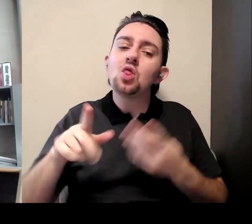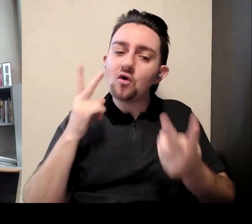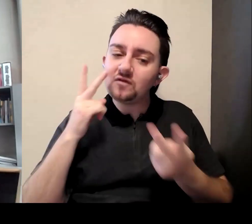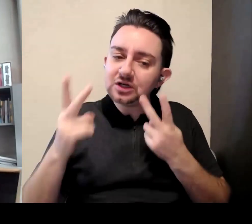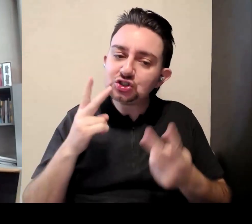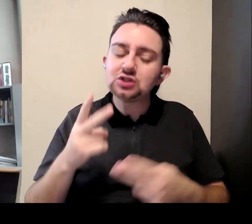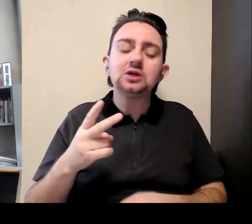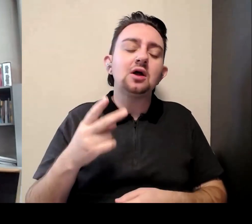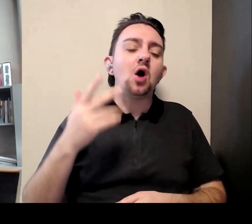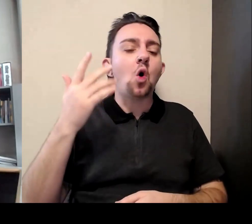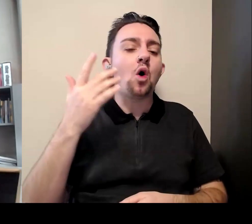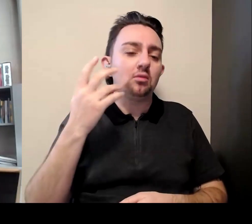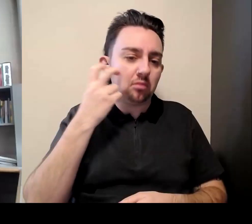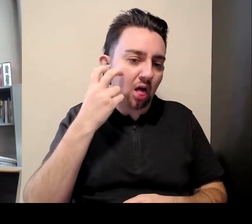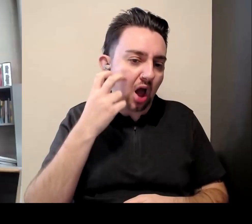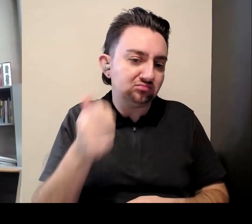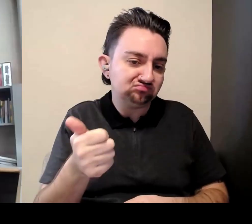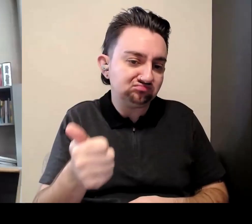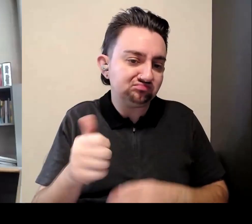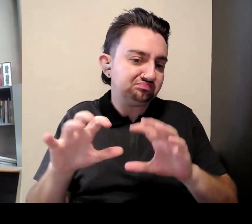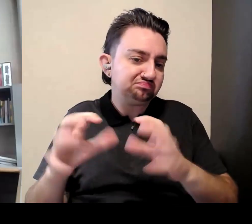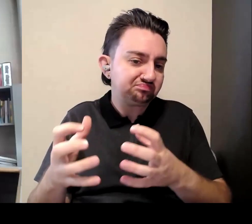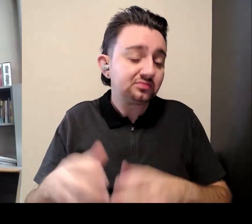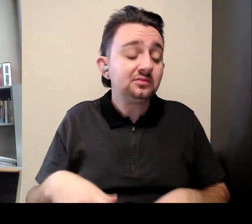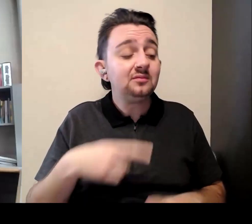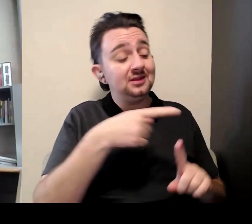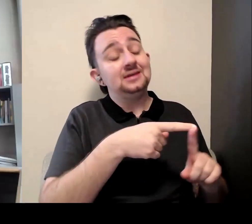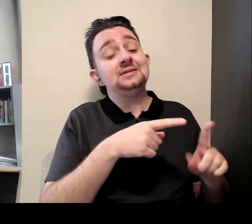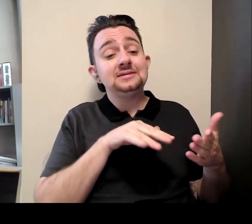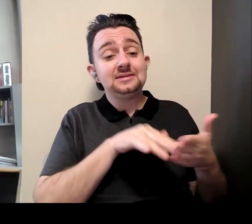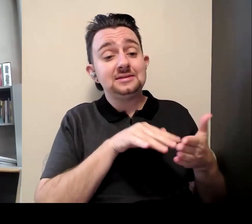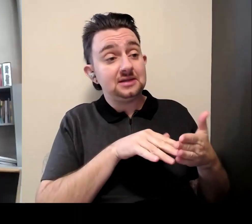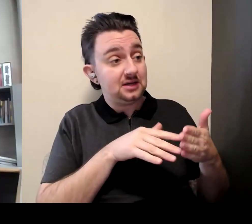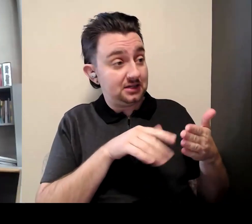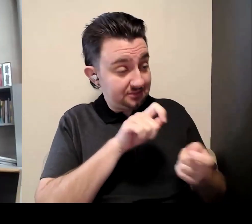But the study is specifically testing braille as an intervention for sighted students.